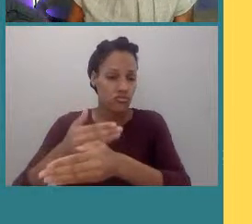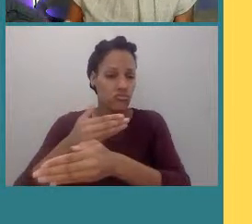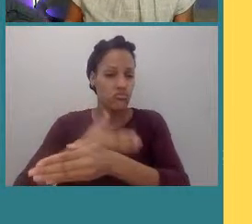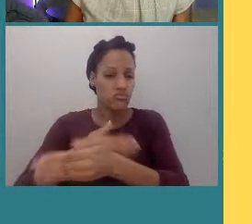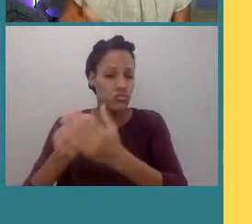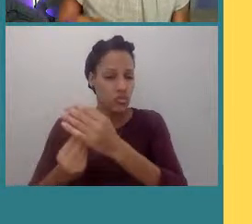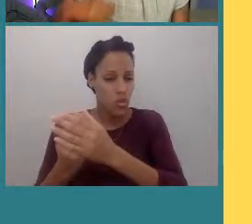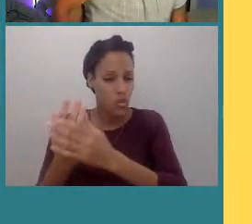Next slide.